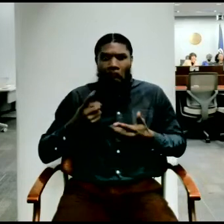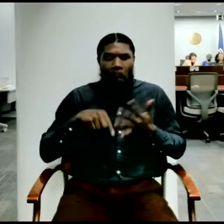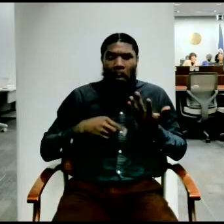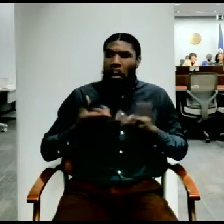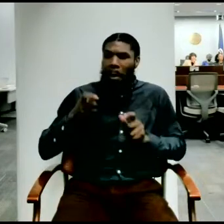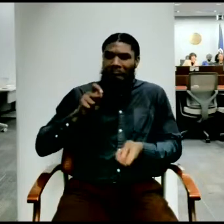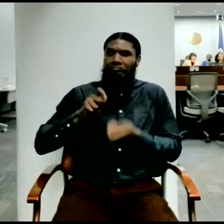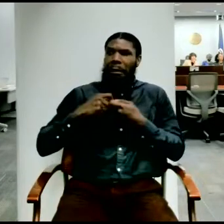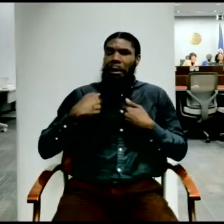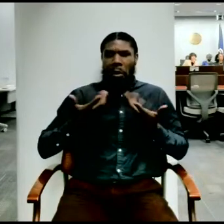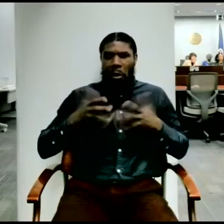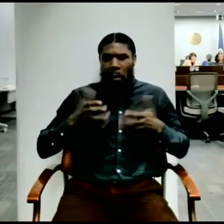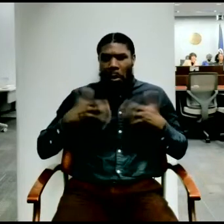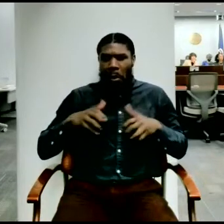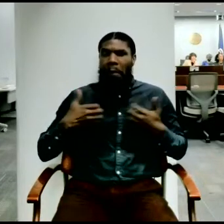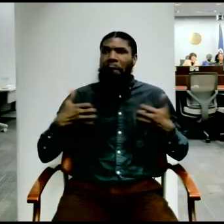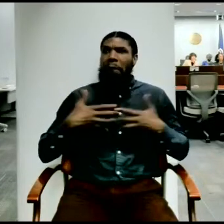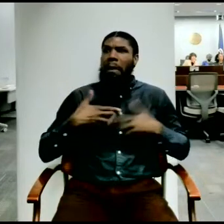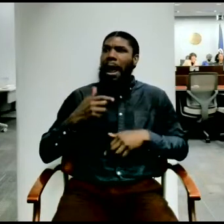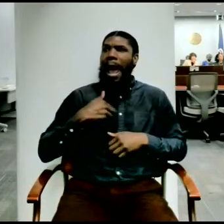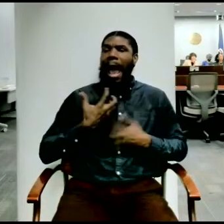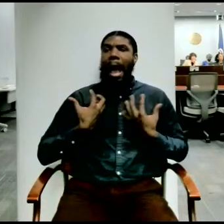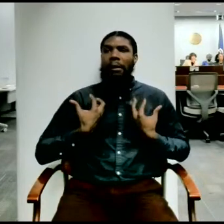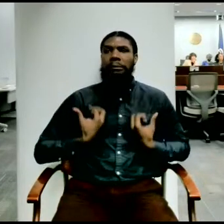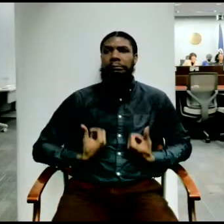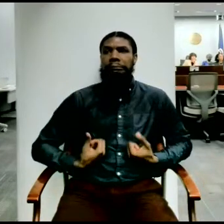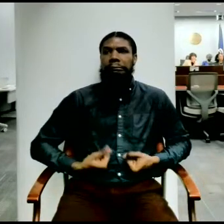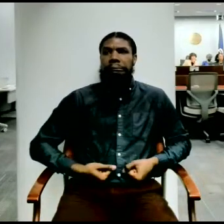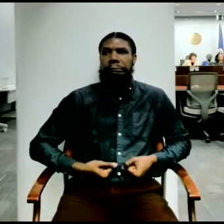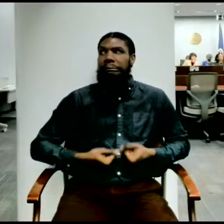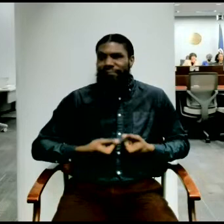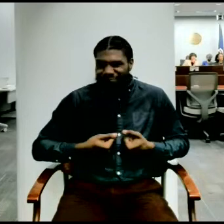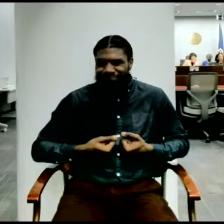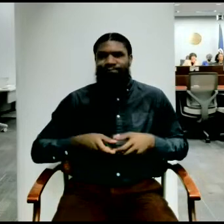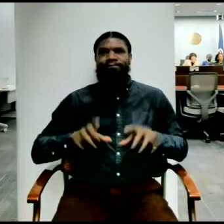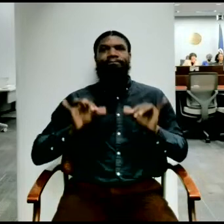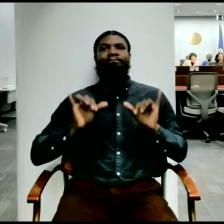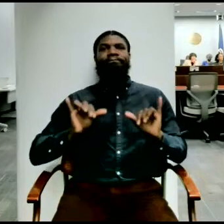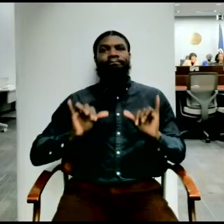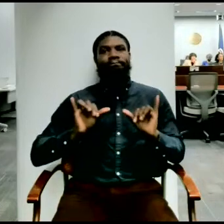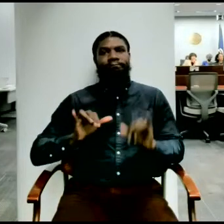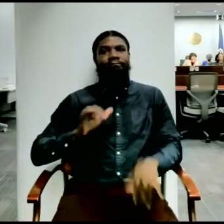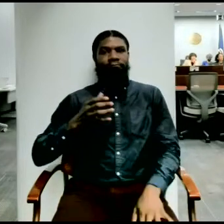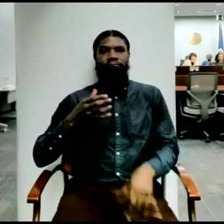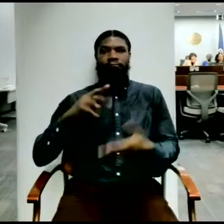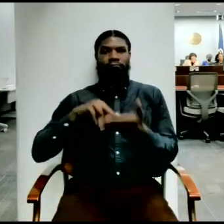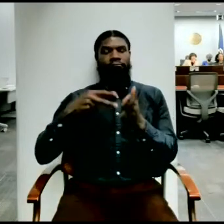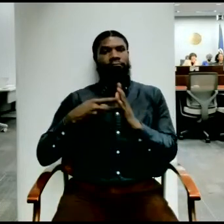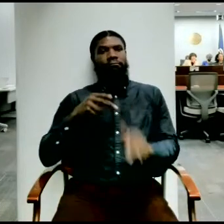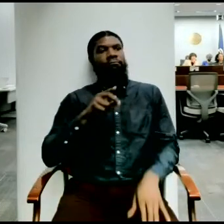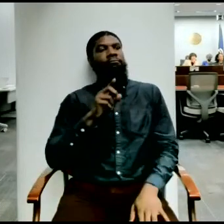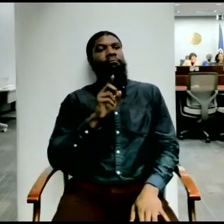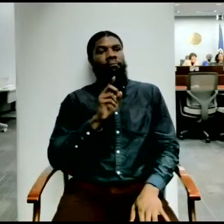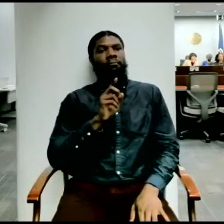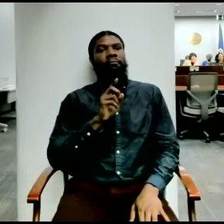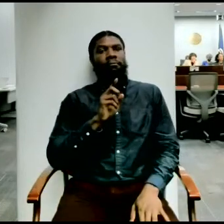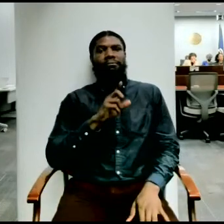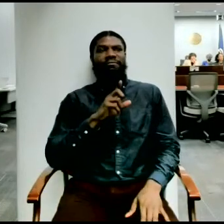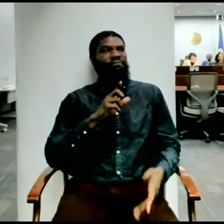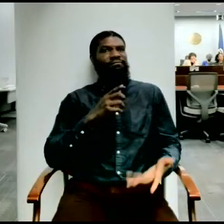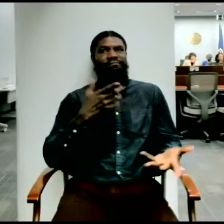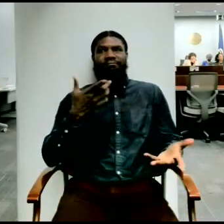retaliated against and that discouragement of um ensuring that workers stand up for